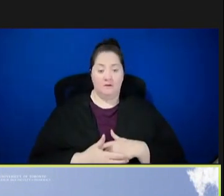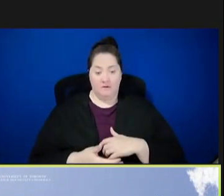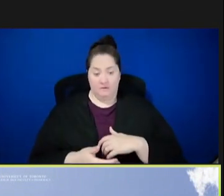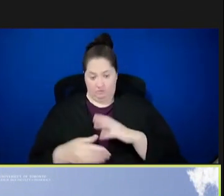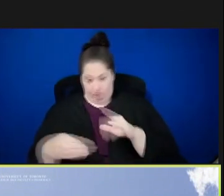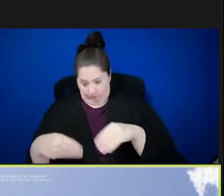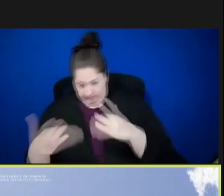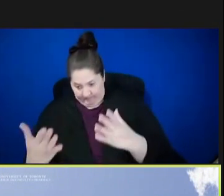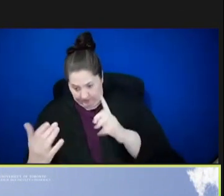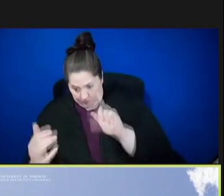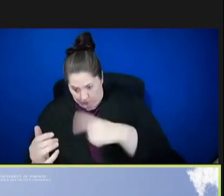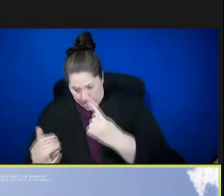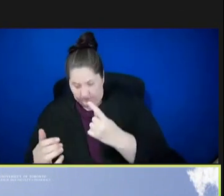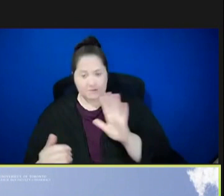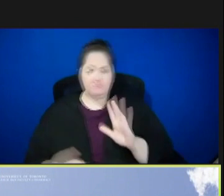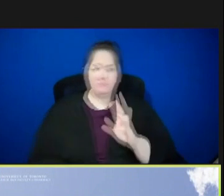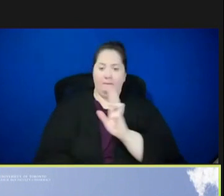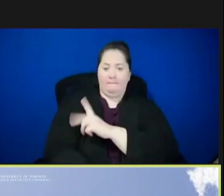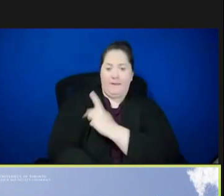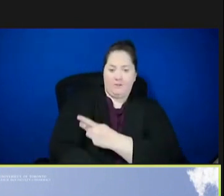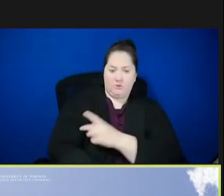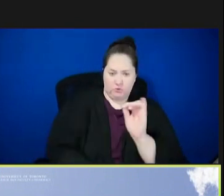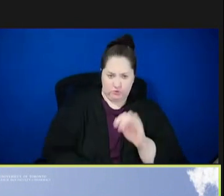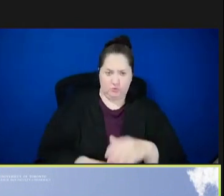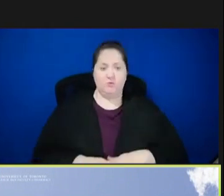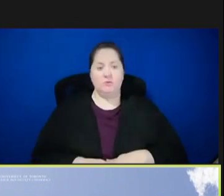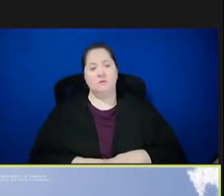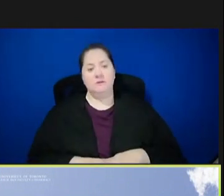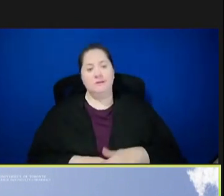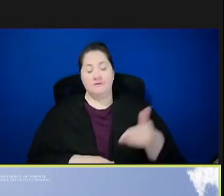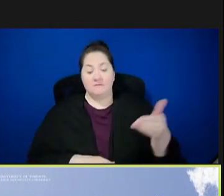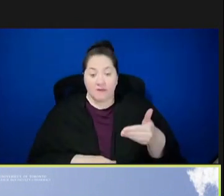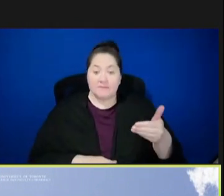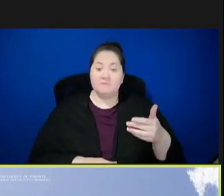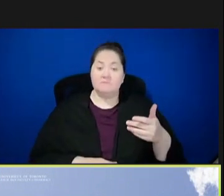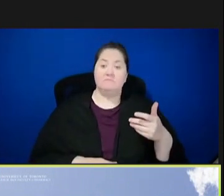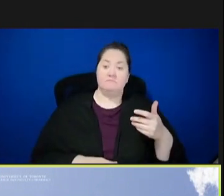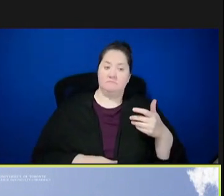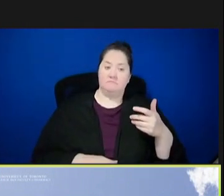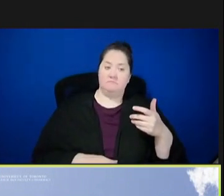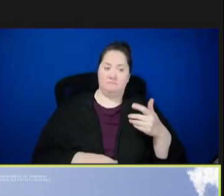also for the patient. So, it invites the patient to be able to make decisions about the aspects of